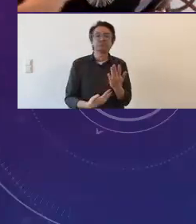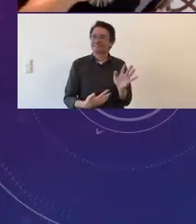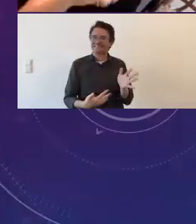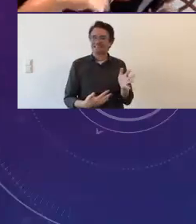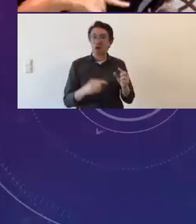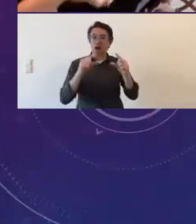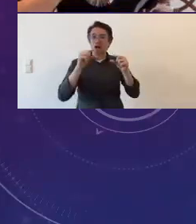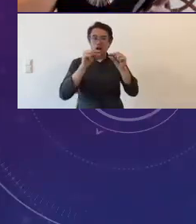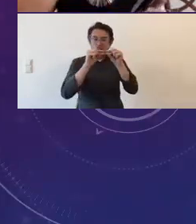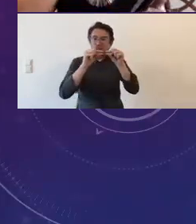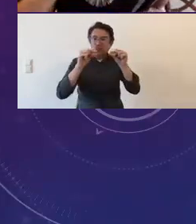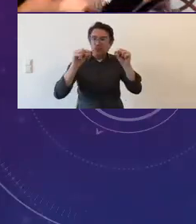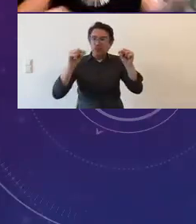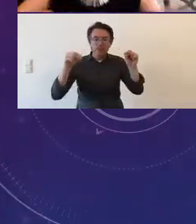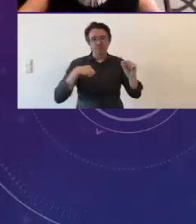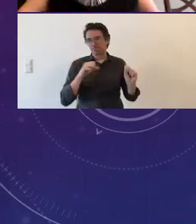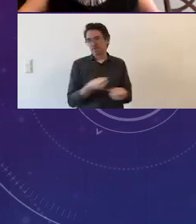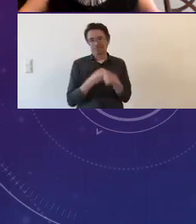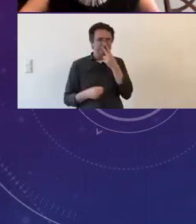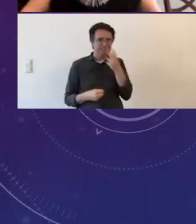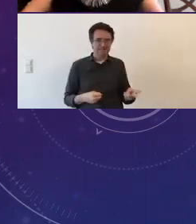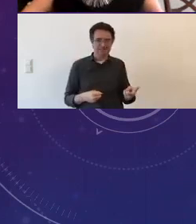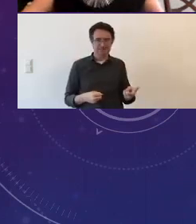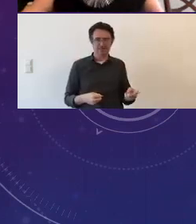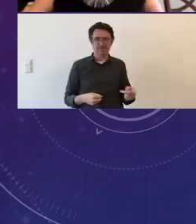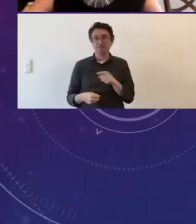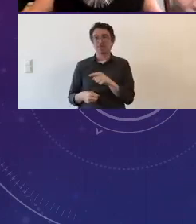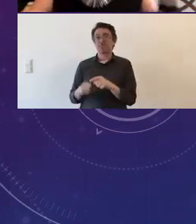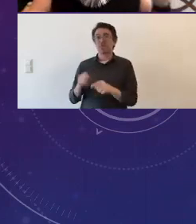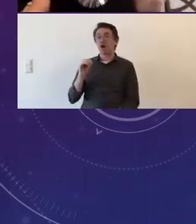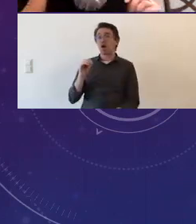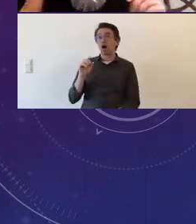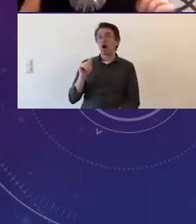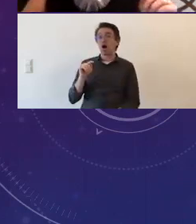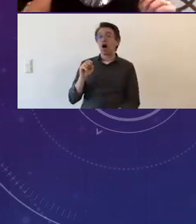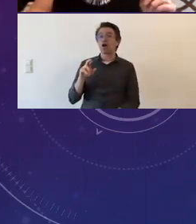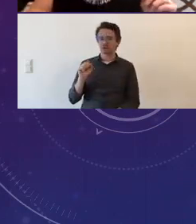I can move it up and down so this is something that works for me